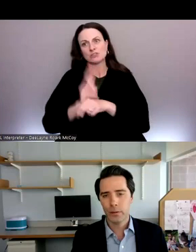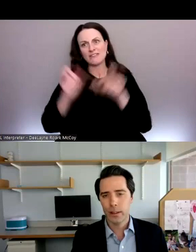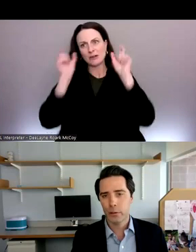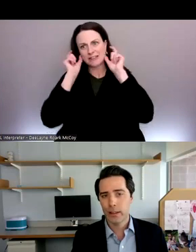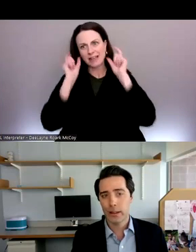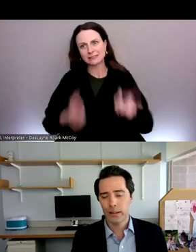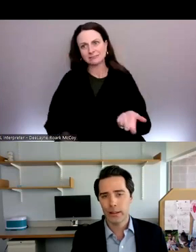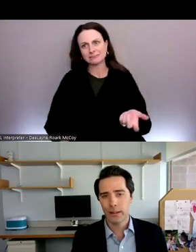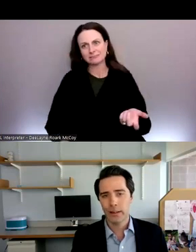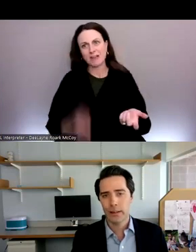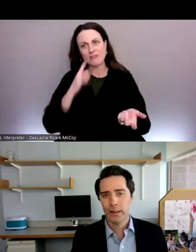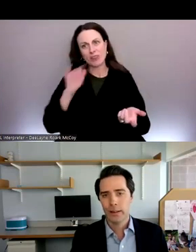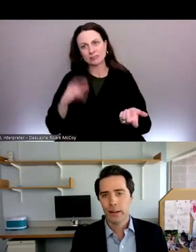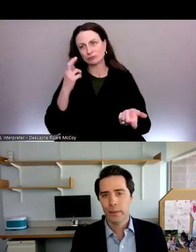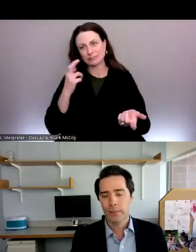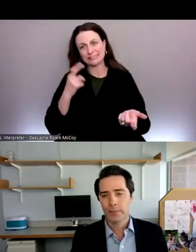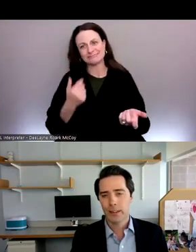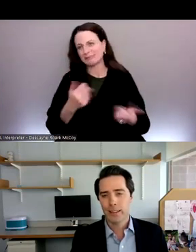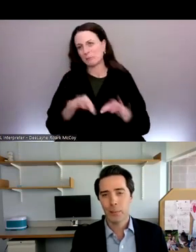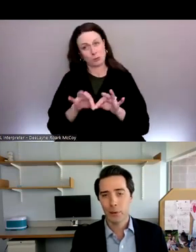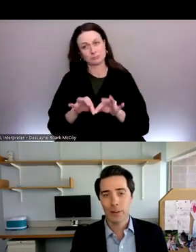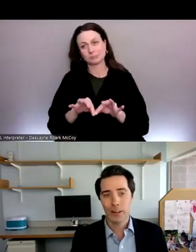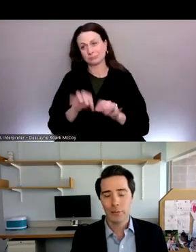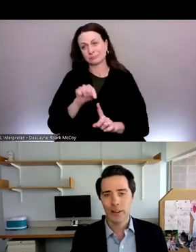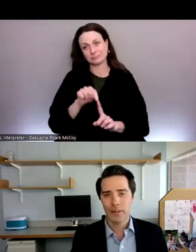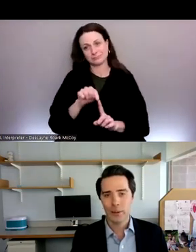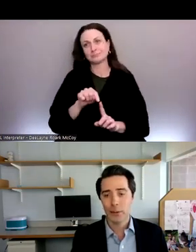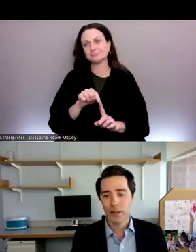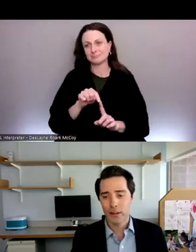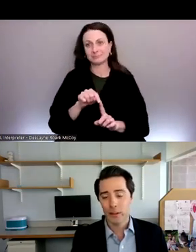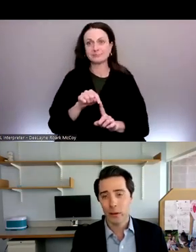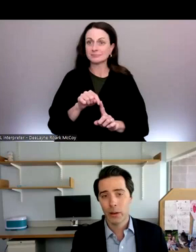for this reason I think